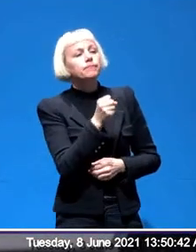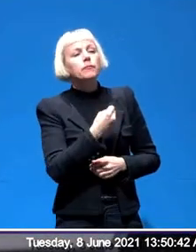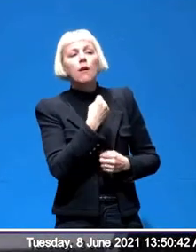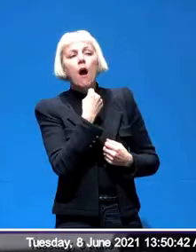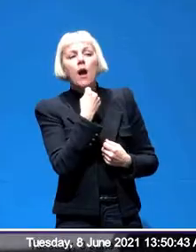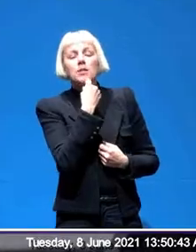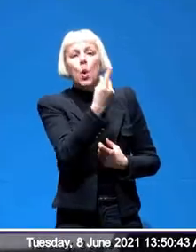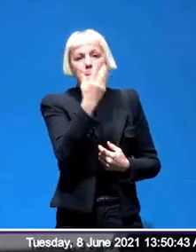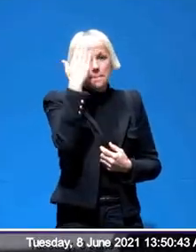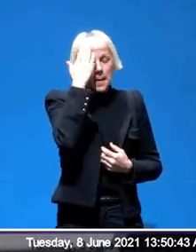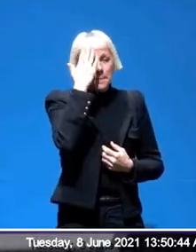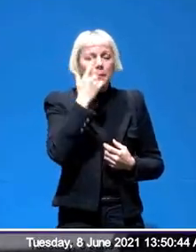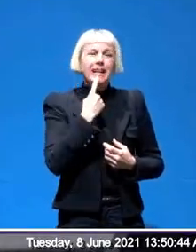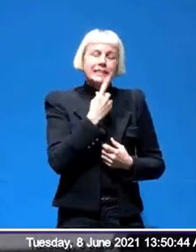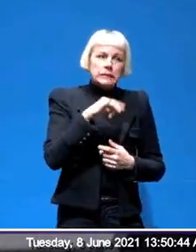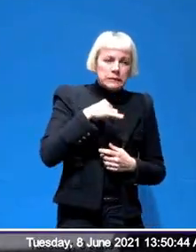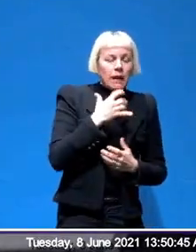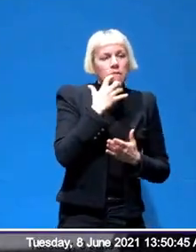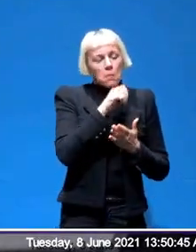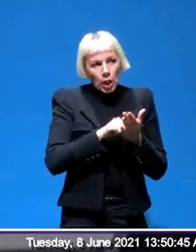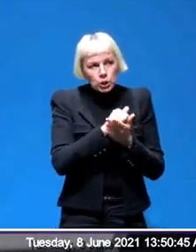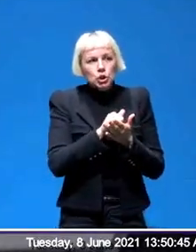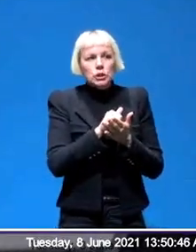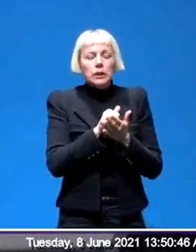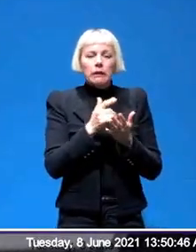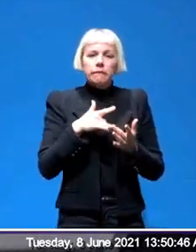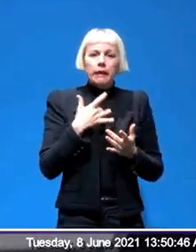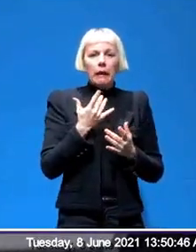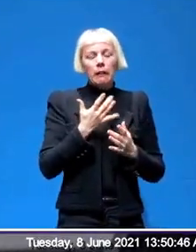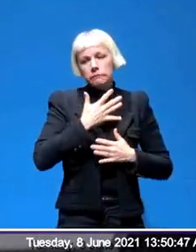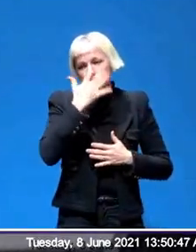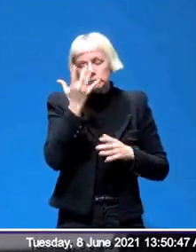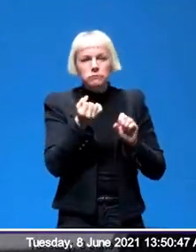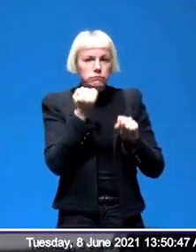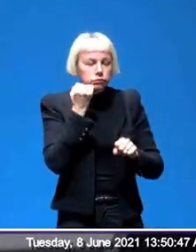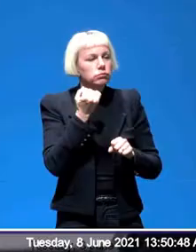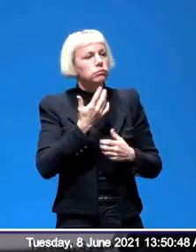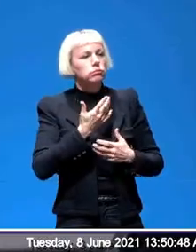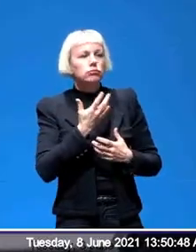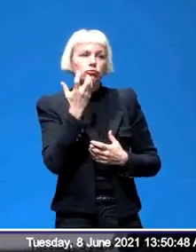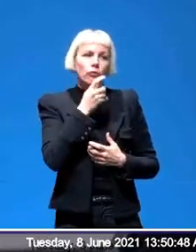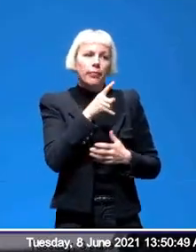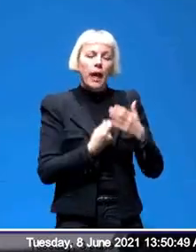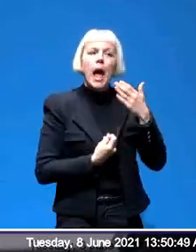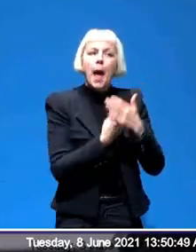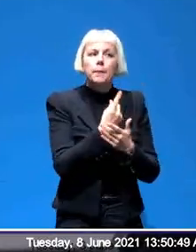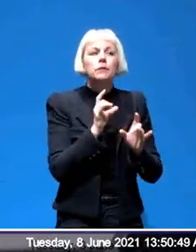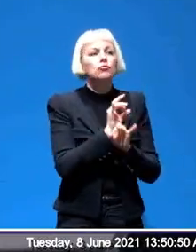that --- apologised and the staff were remorseful about that happening to Daniel and ruining his holiday.